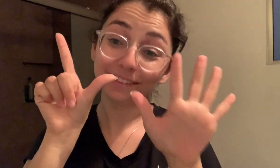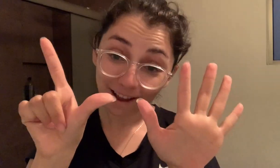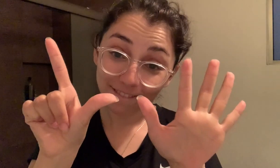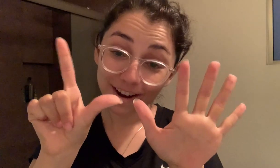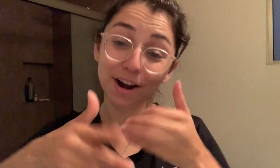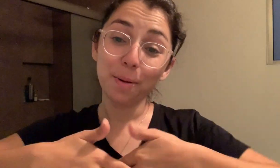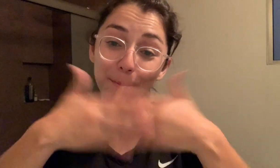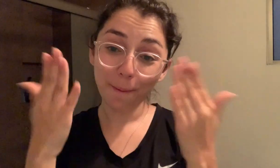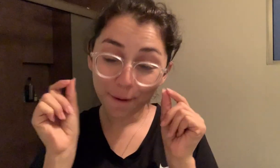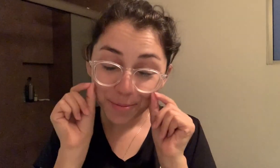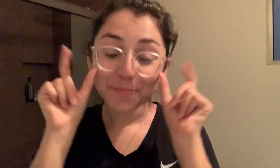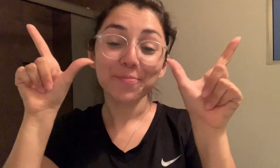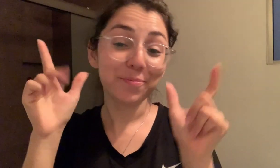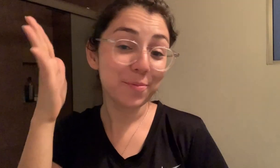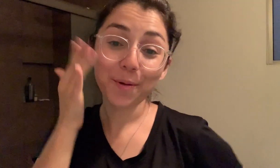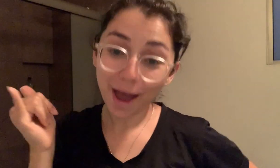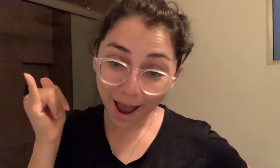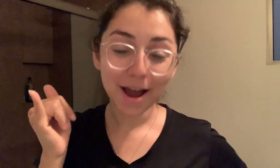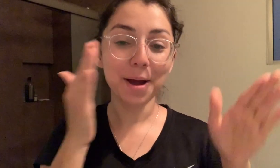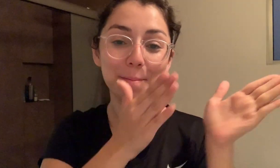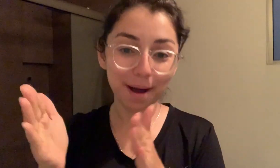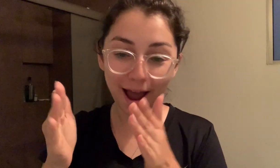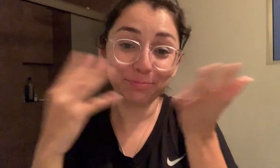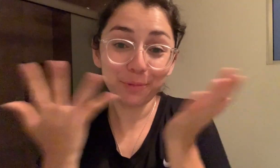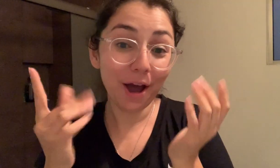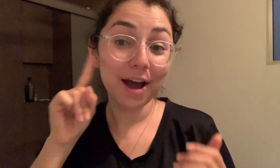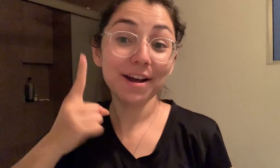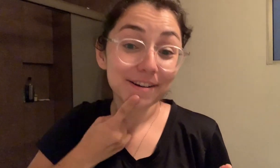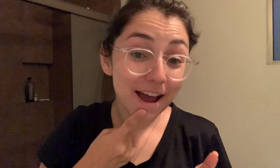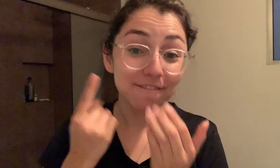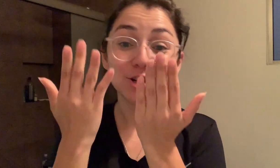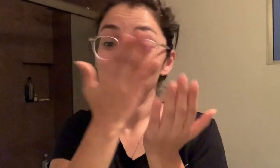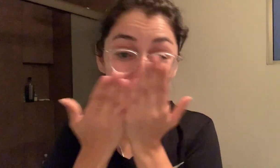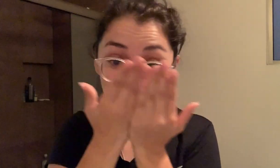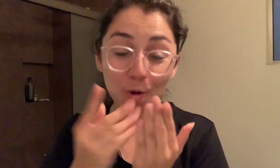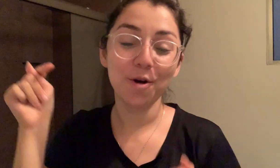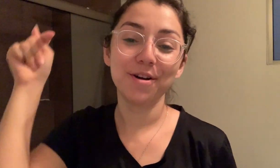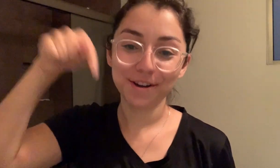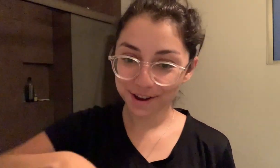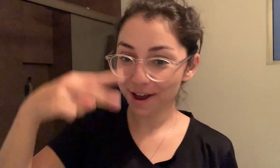I have to wake up at 7AM in the morning because I'm planning to visit a Deaf school here